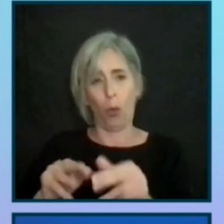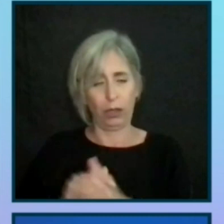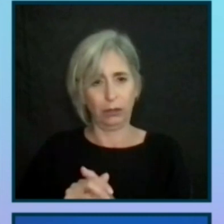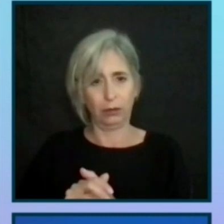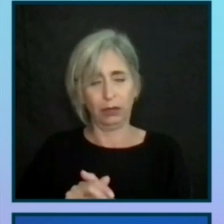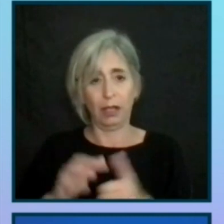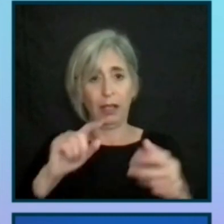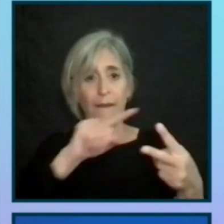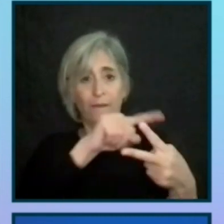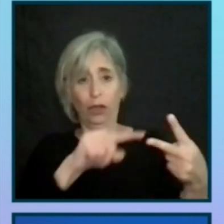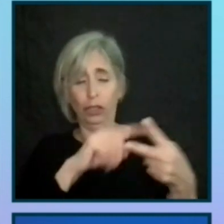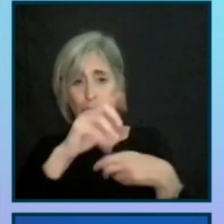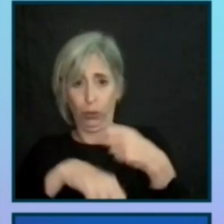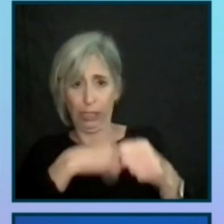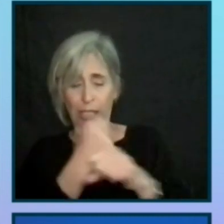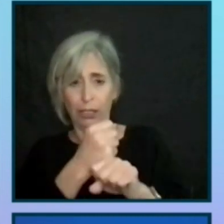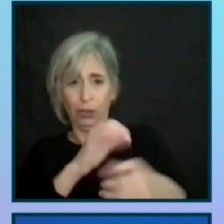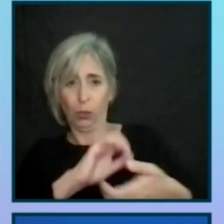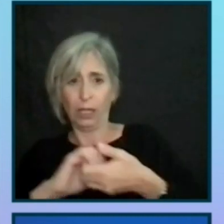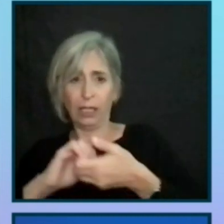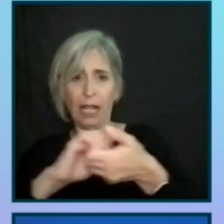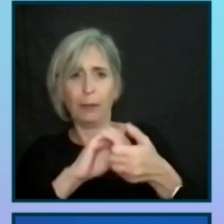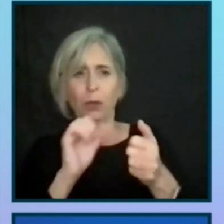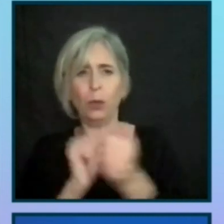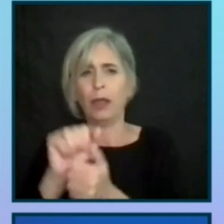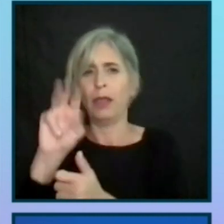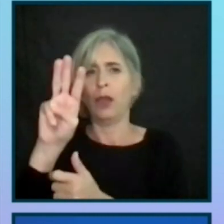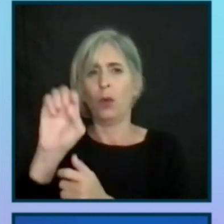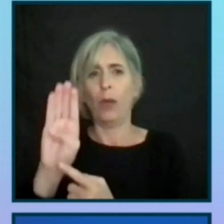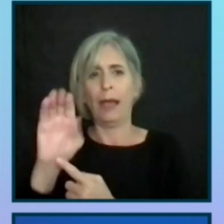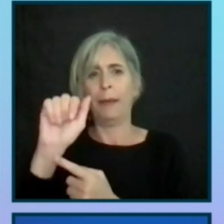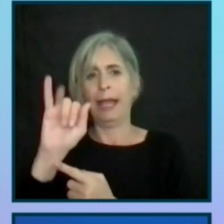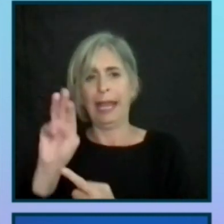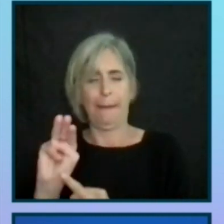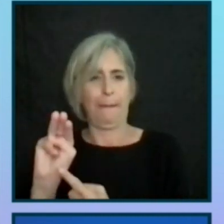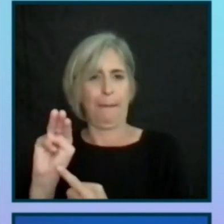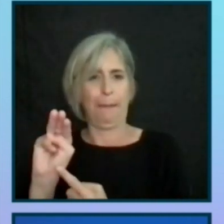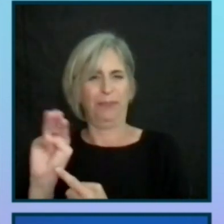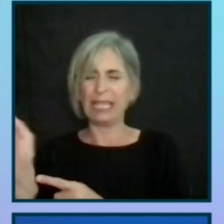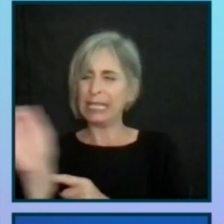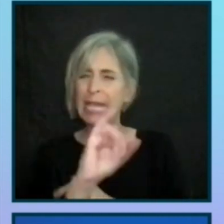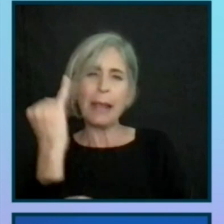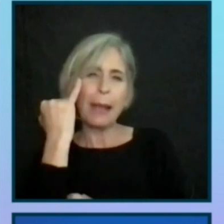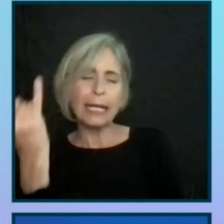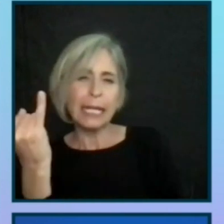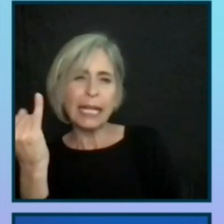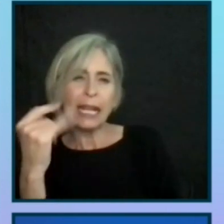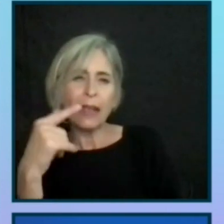we collaborated with WebAIM because they had the same idea just a little bit ahead of me,